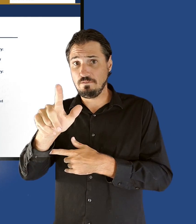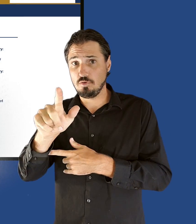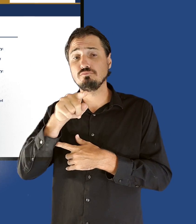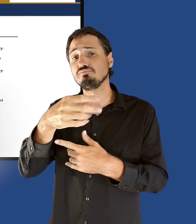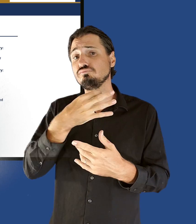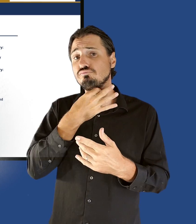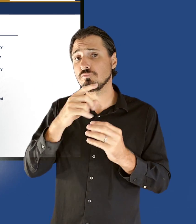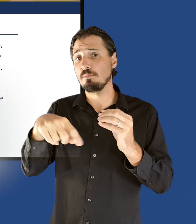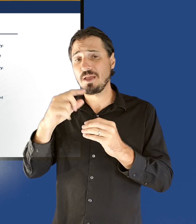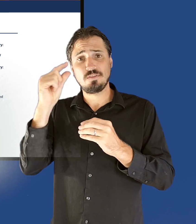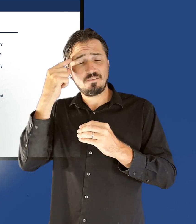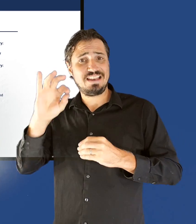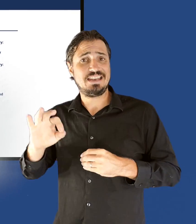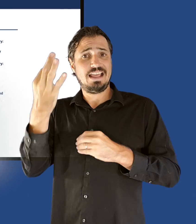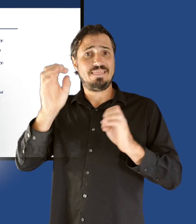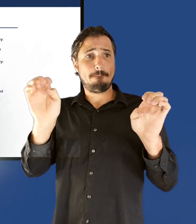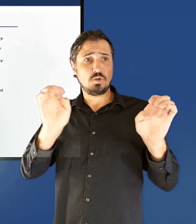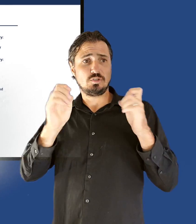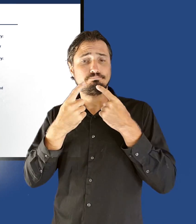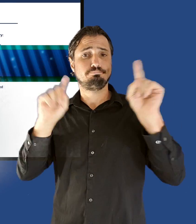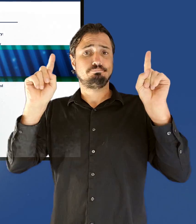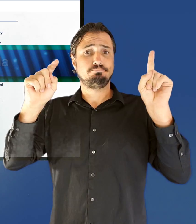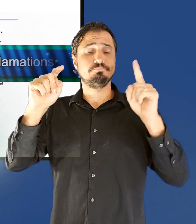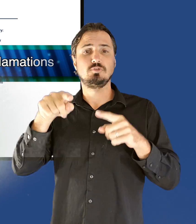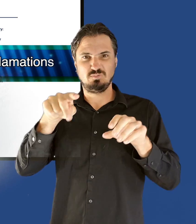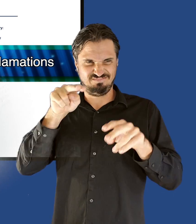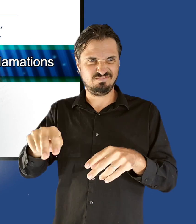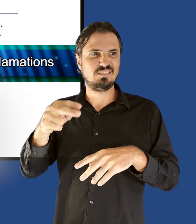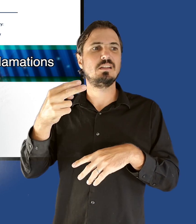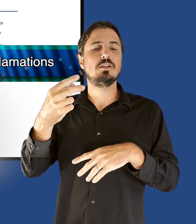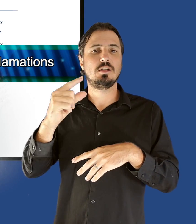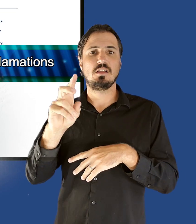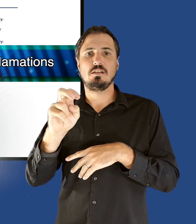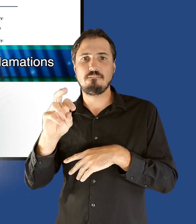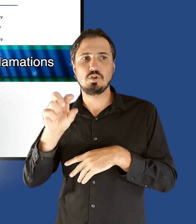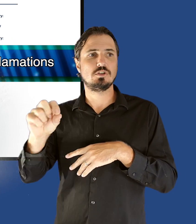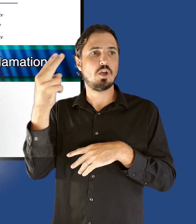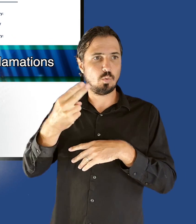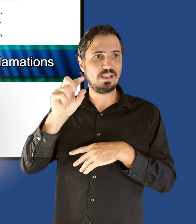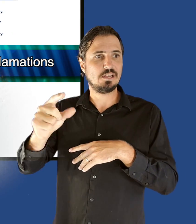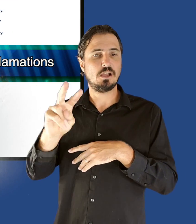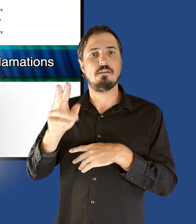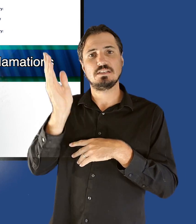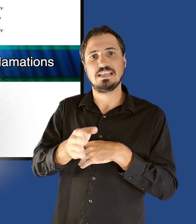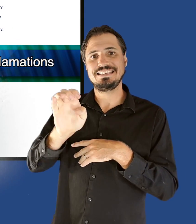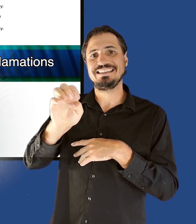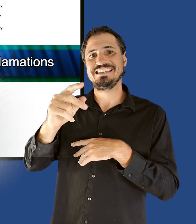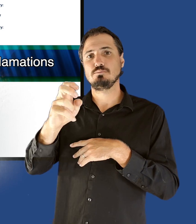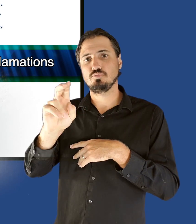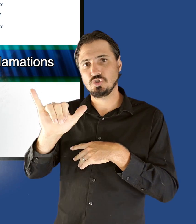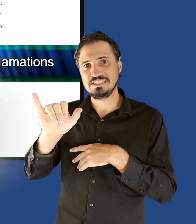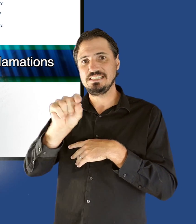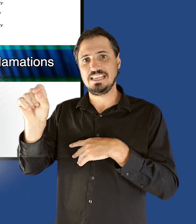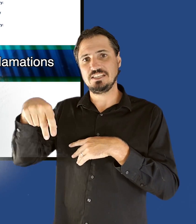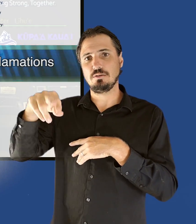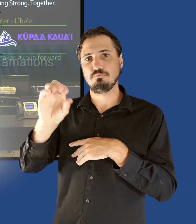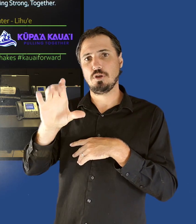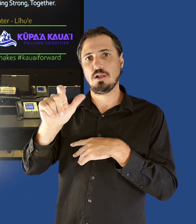To view the Governor’s 9th Supplementary Proclamation, visit governor.hawaii.gov/emergency-proclamations.